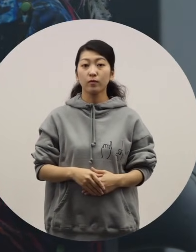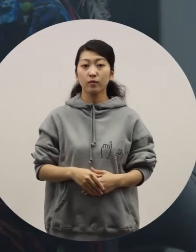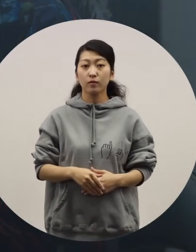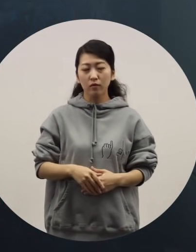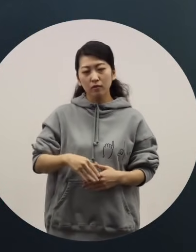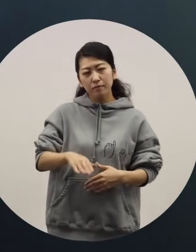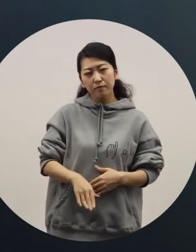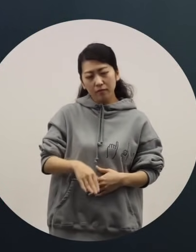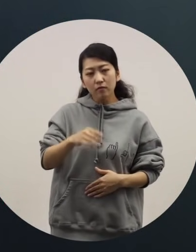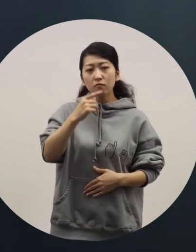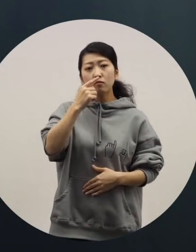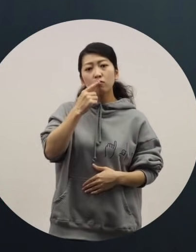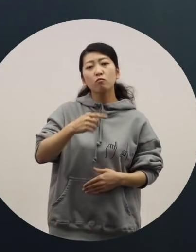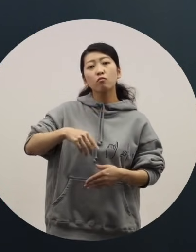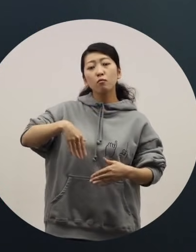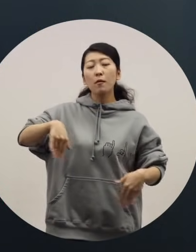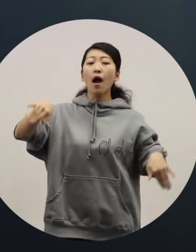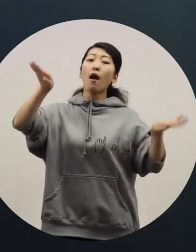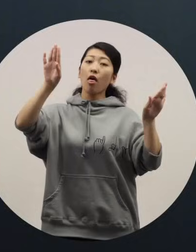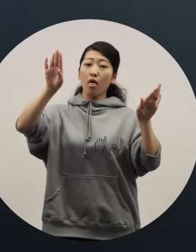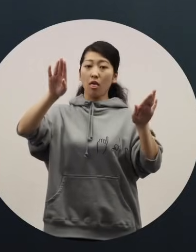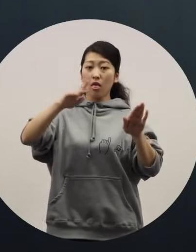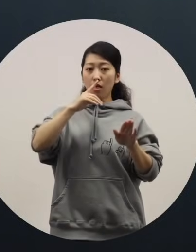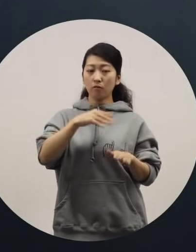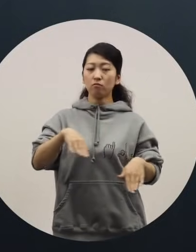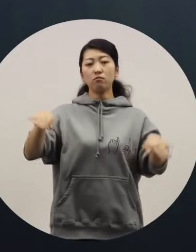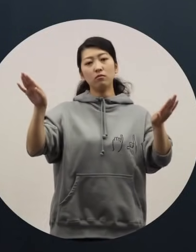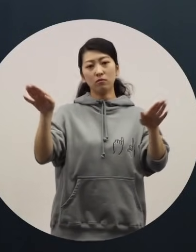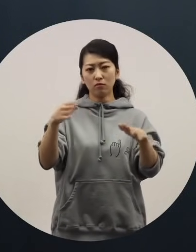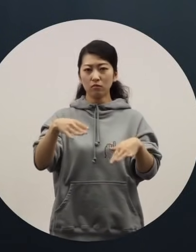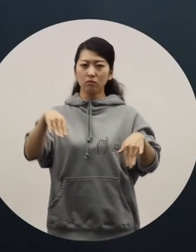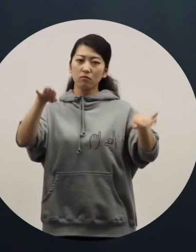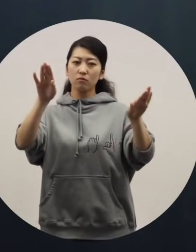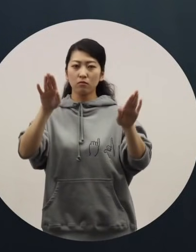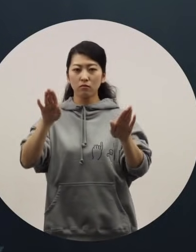When I started ballet,